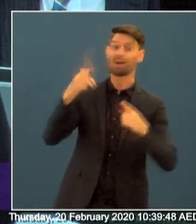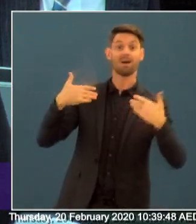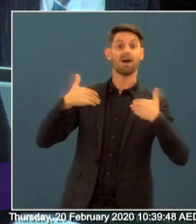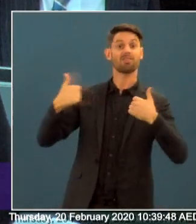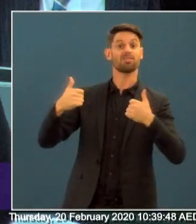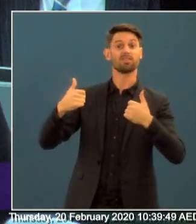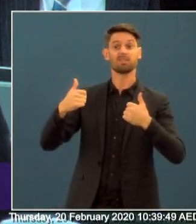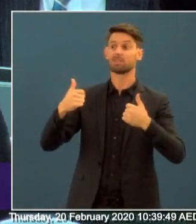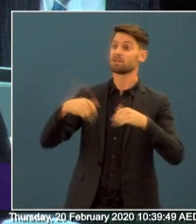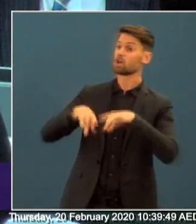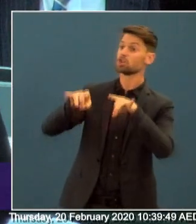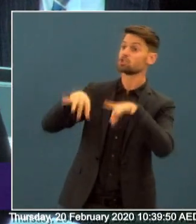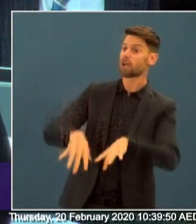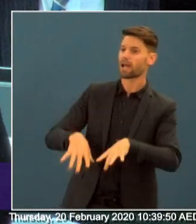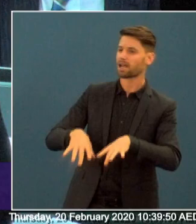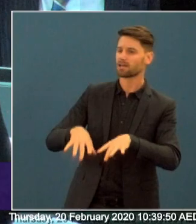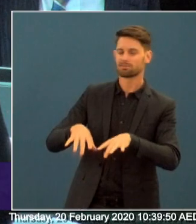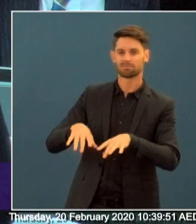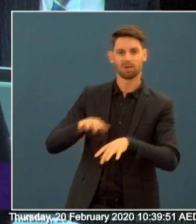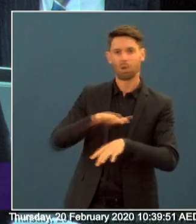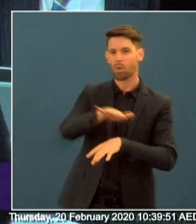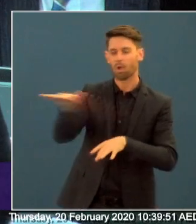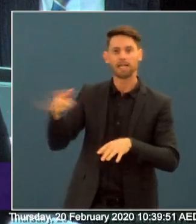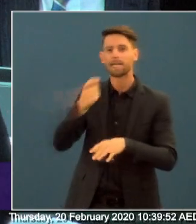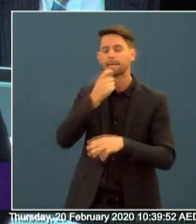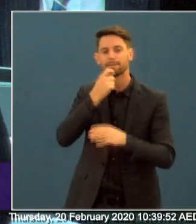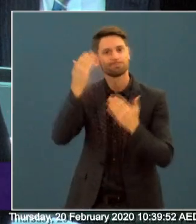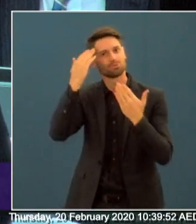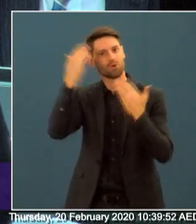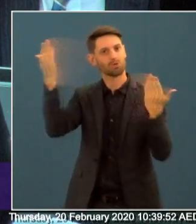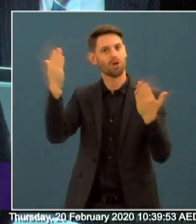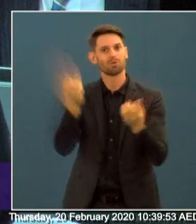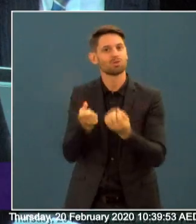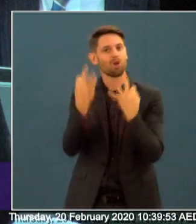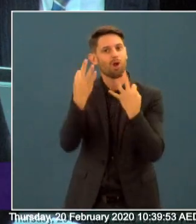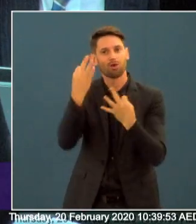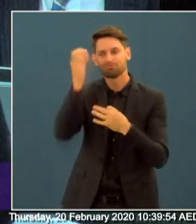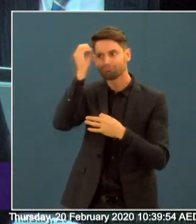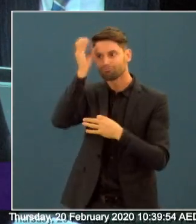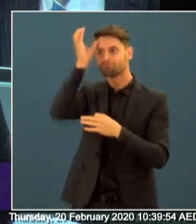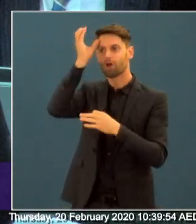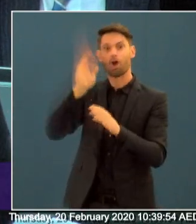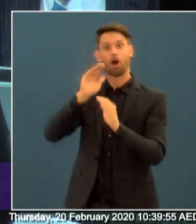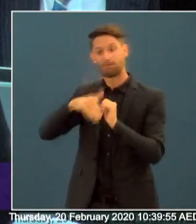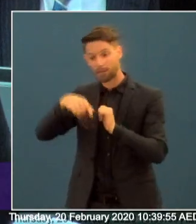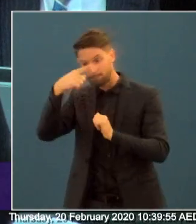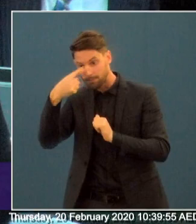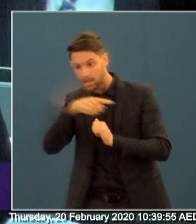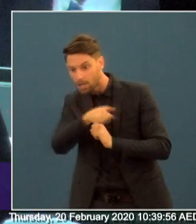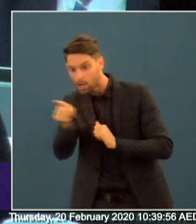is one of a lack of preparedness for the needs of people with developmental disabilities. And: